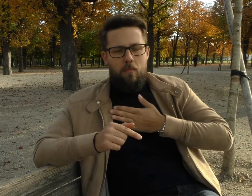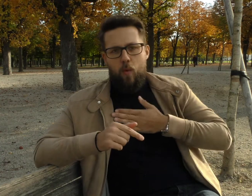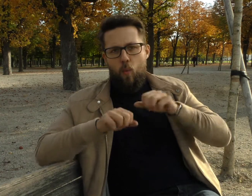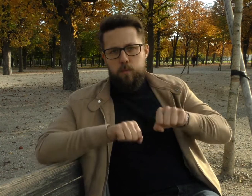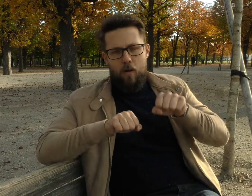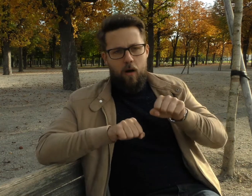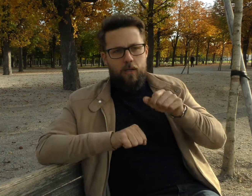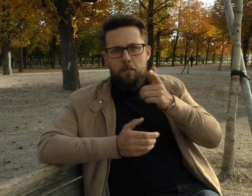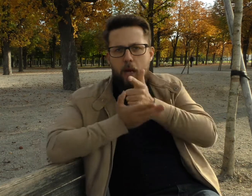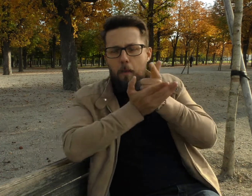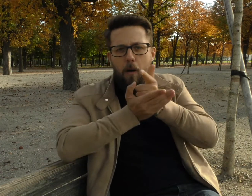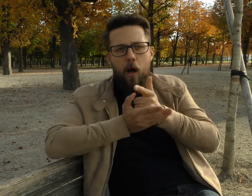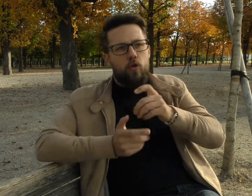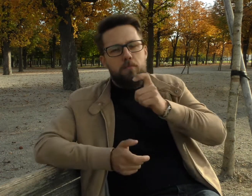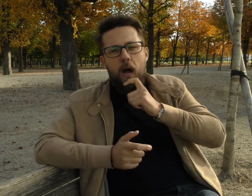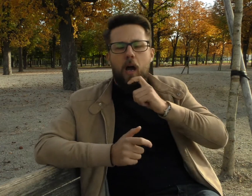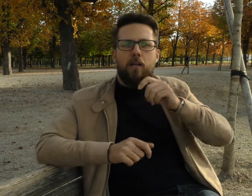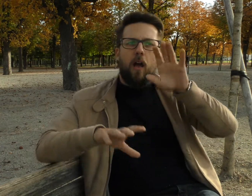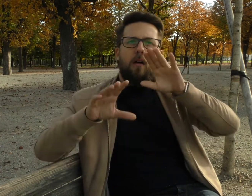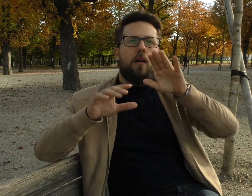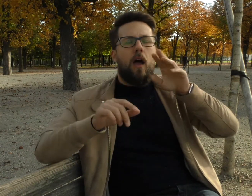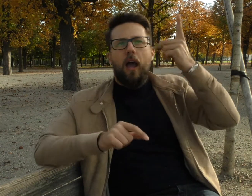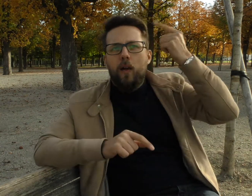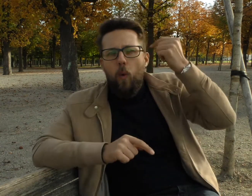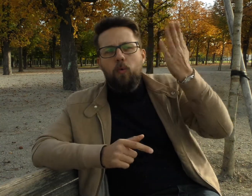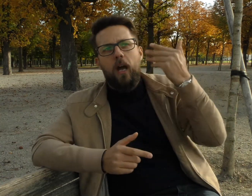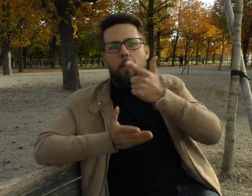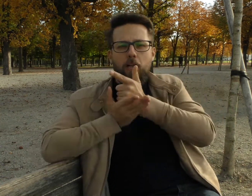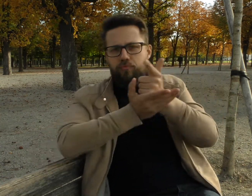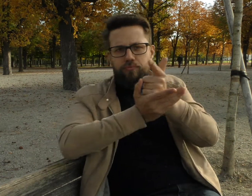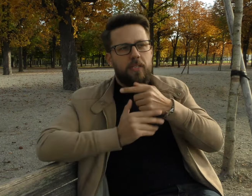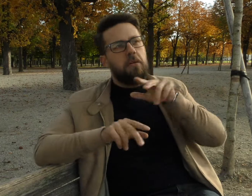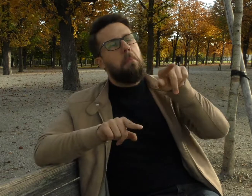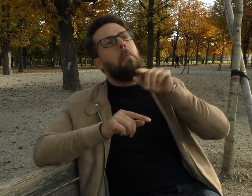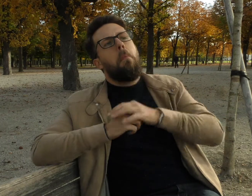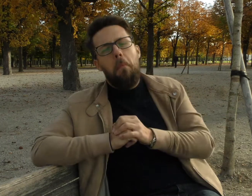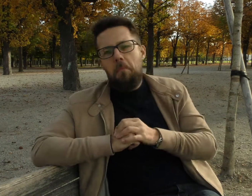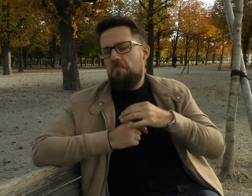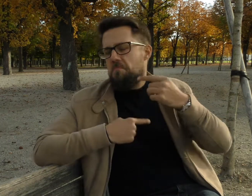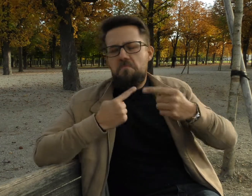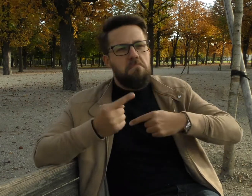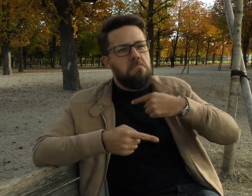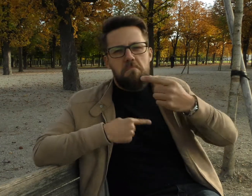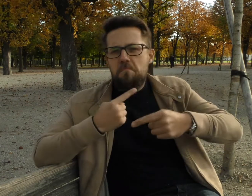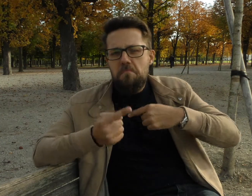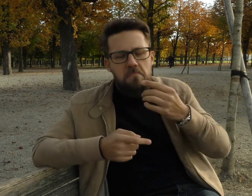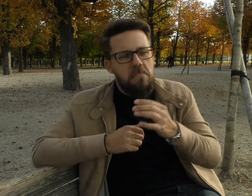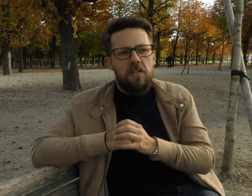My grandpa had a camera and in my memory he always had a lot of fun with it. That's how I perceived it at the time. So the time passed and